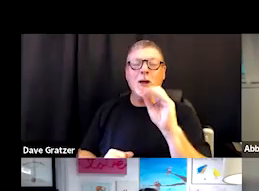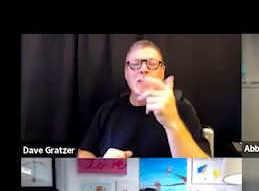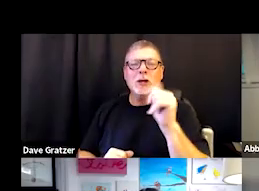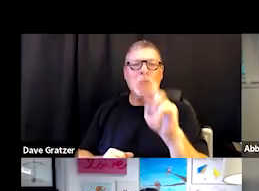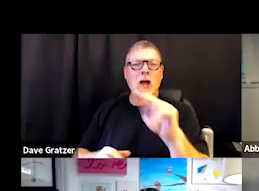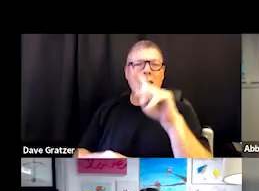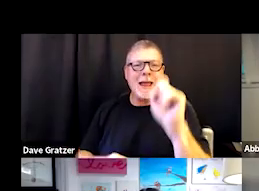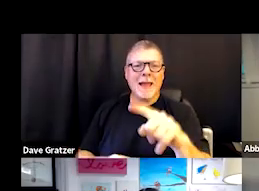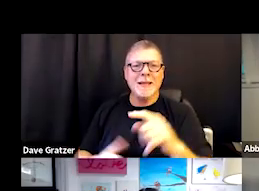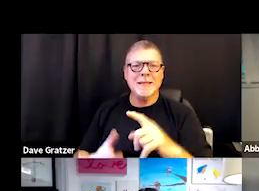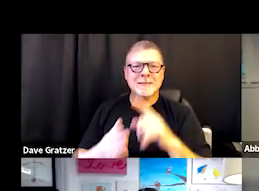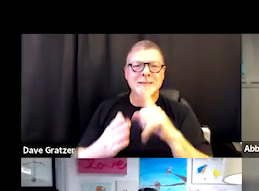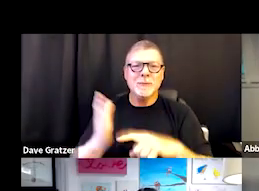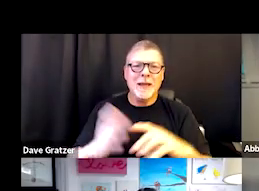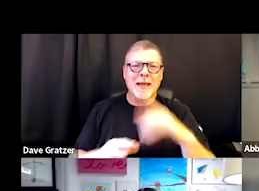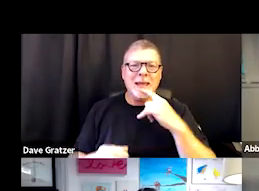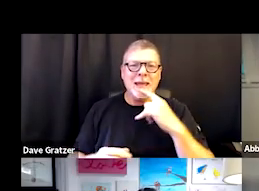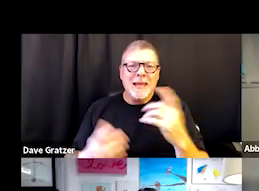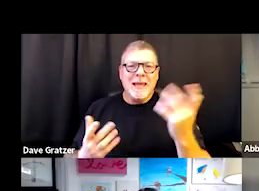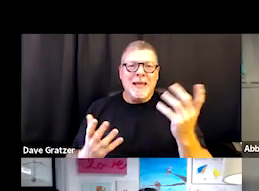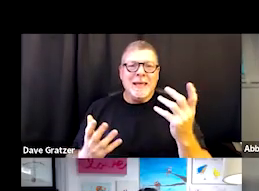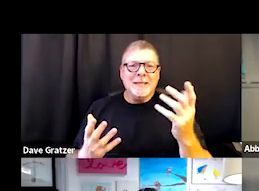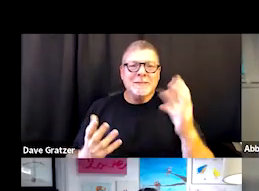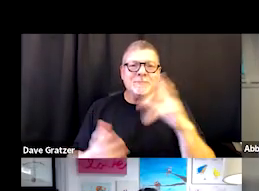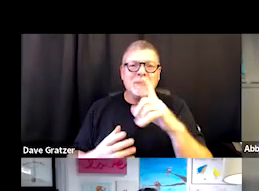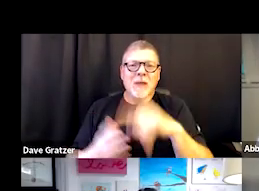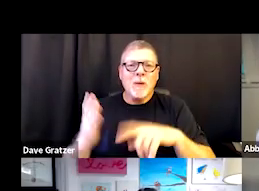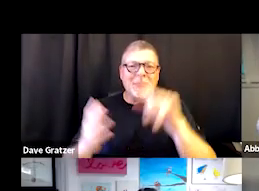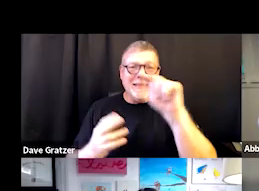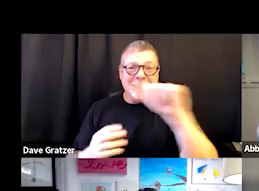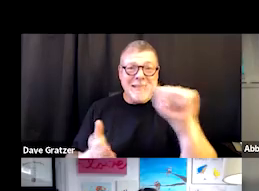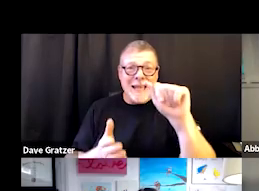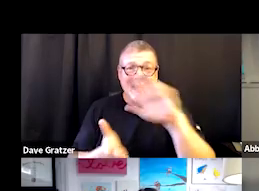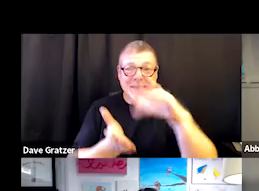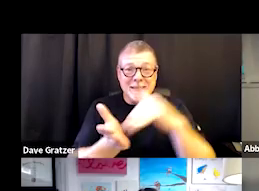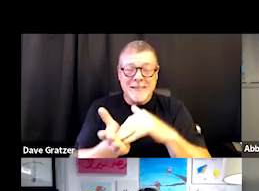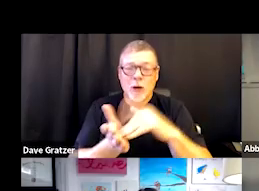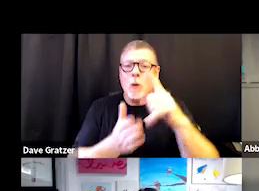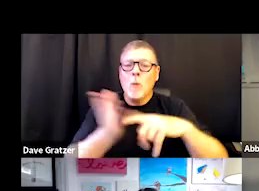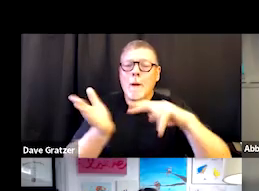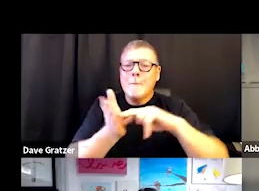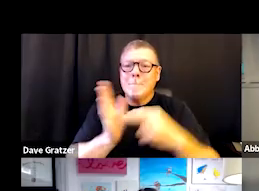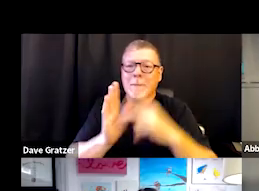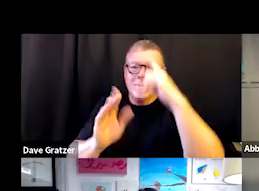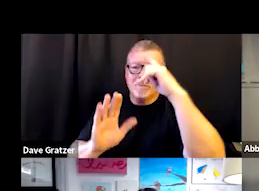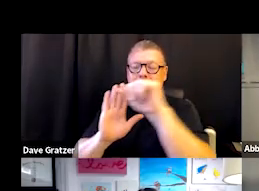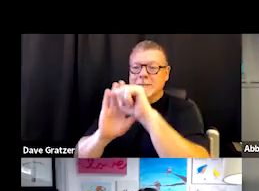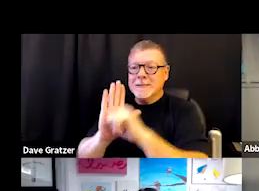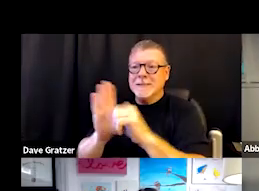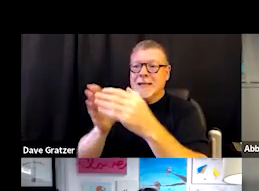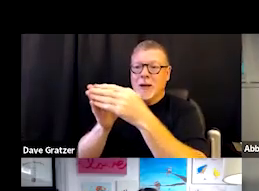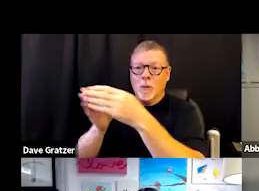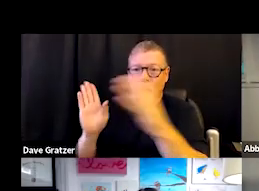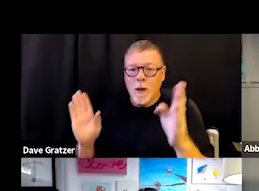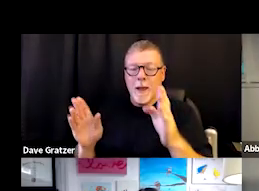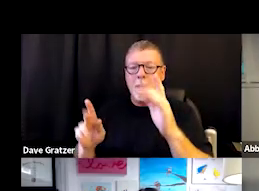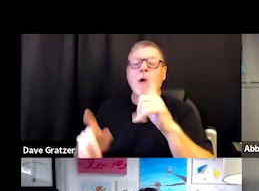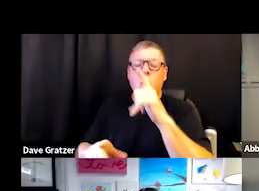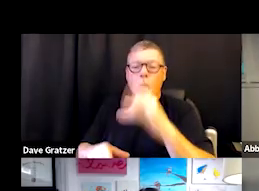the SOAR Online Course going away and the SOAR TA Center mean for statewide, states that have certification processes?